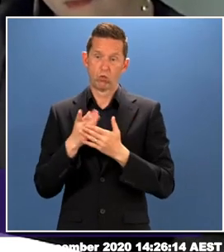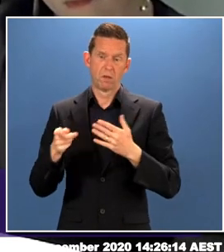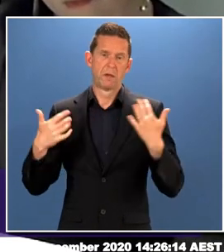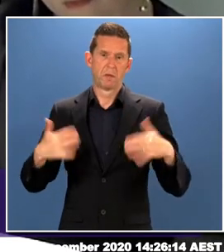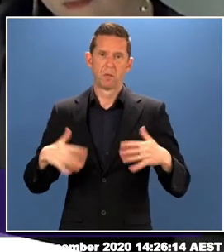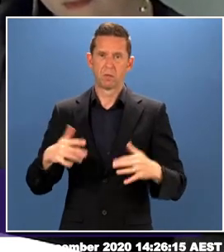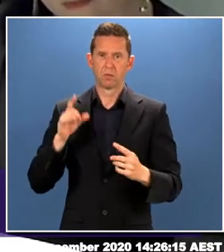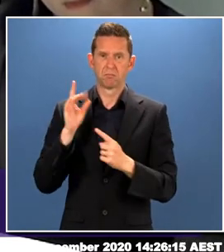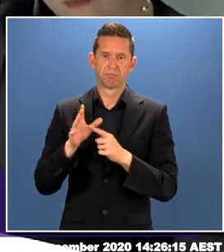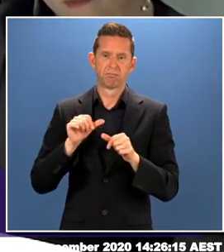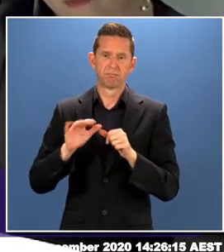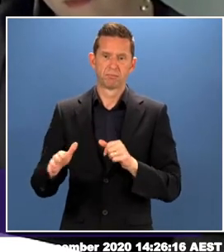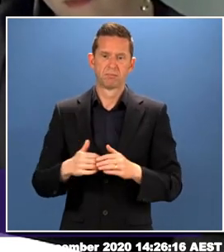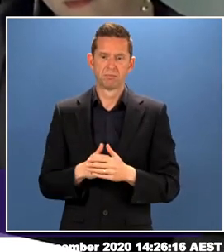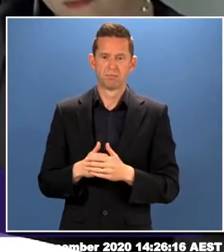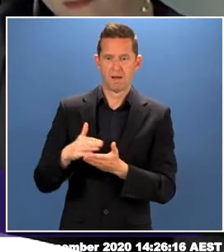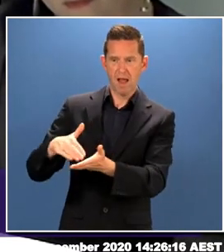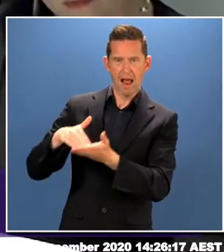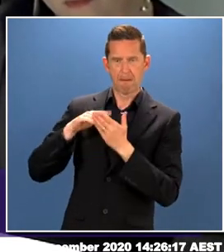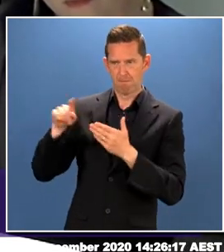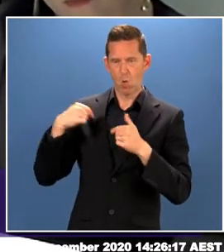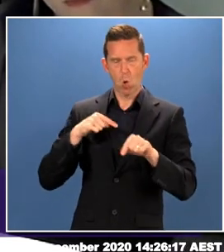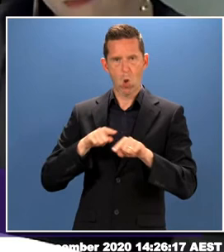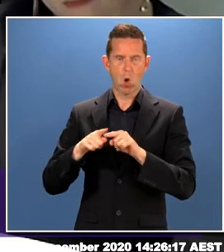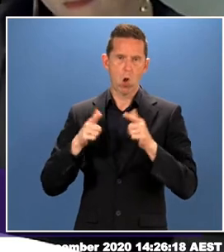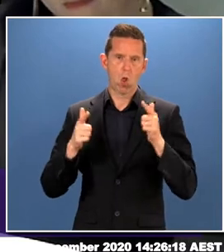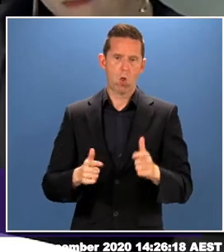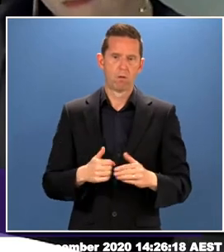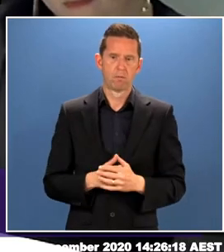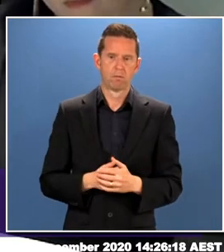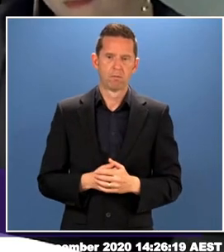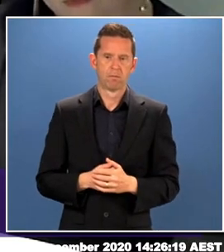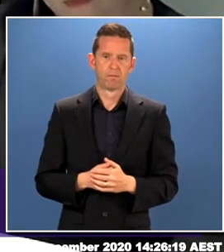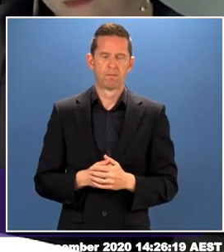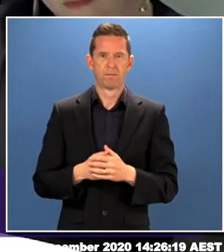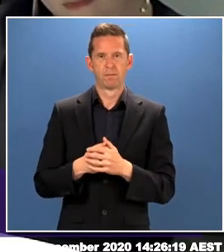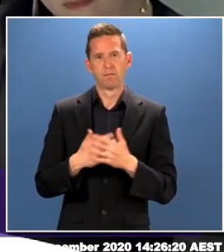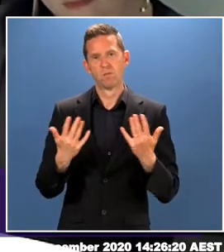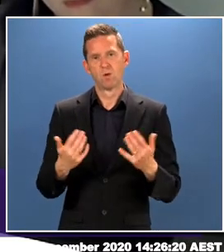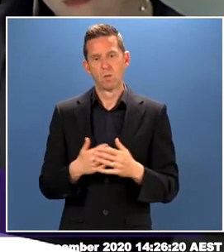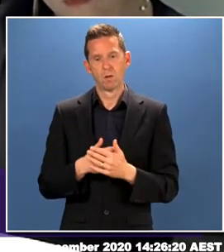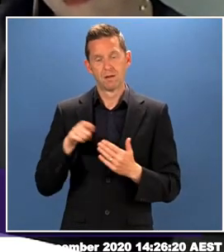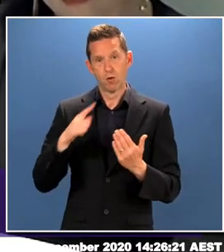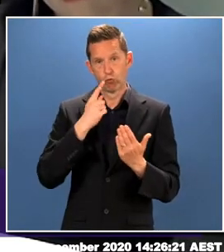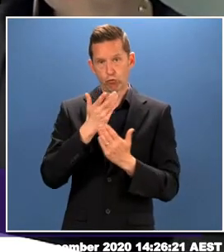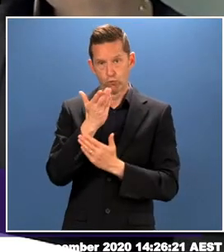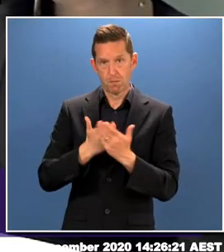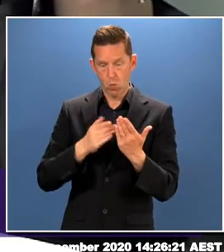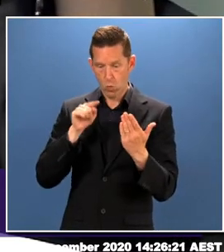appreciated learning curve internally, as well as the development of those. So we're using those resources and the kits internally.